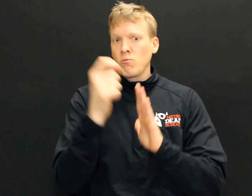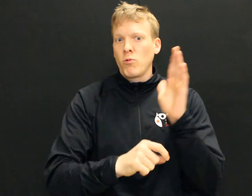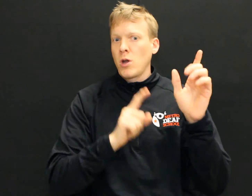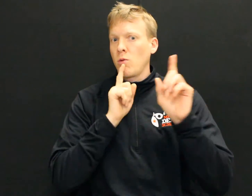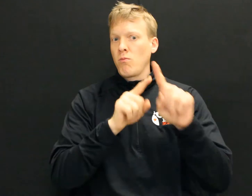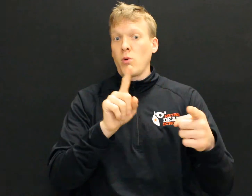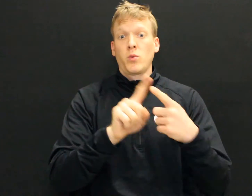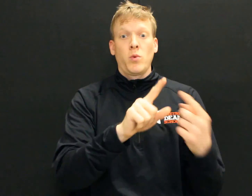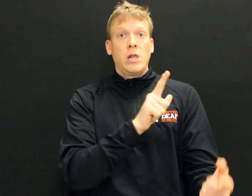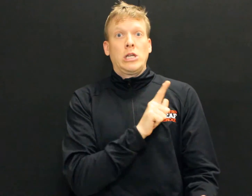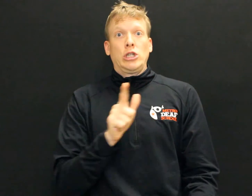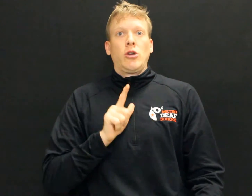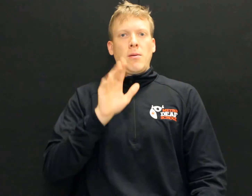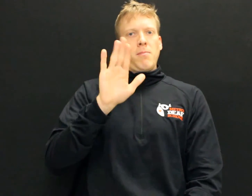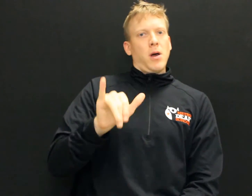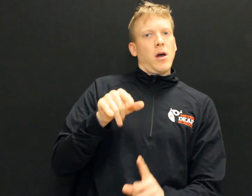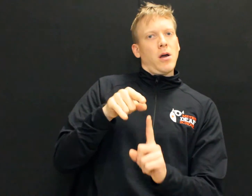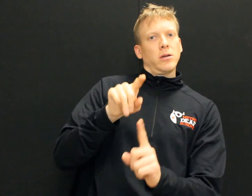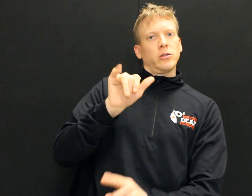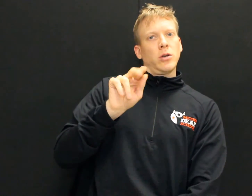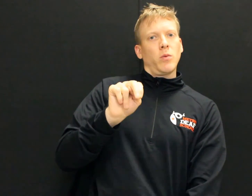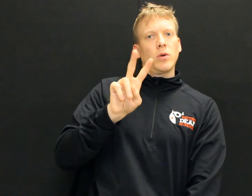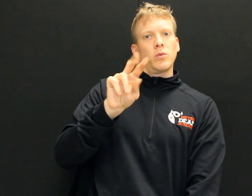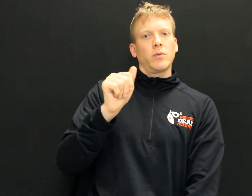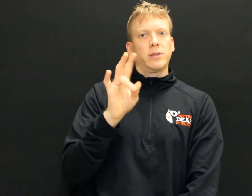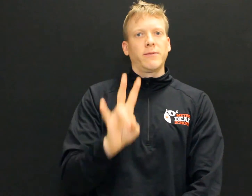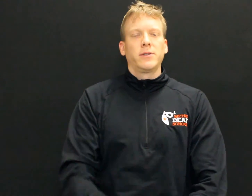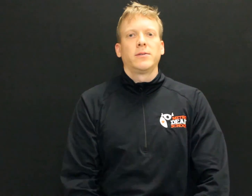write a report to the legislature by January 2017.